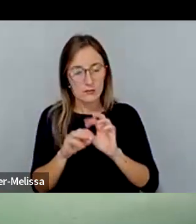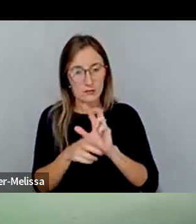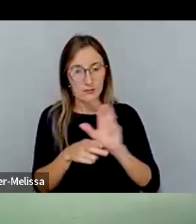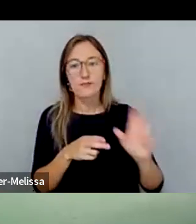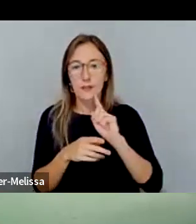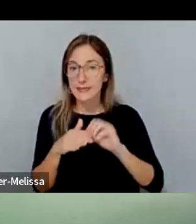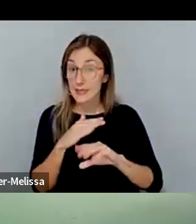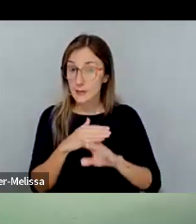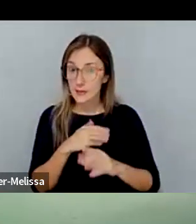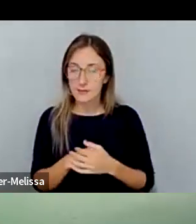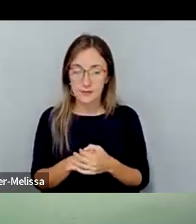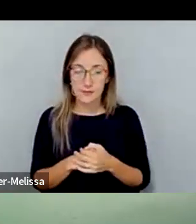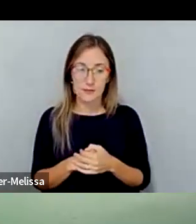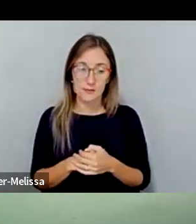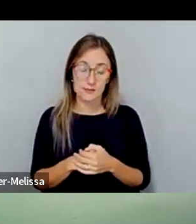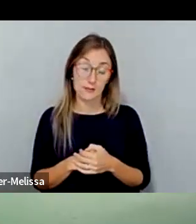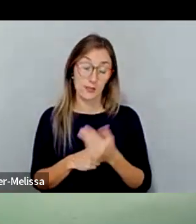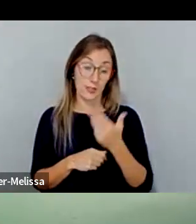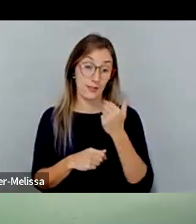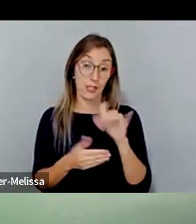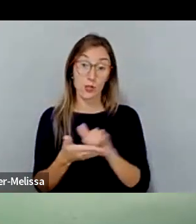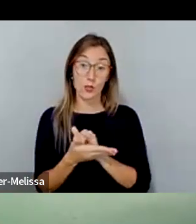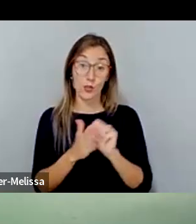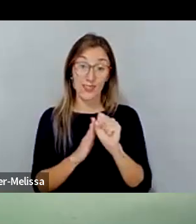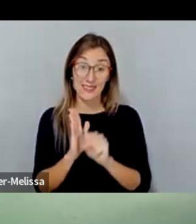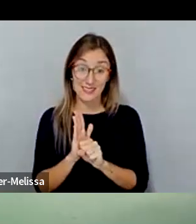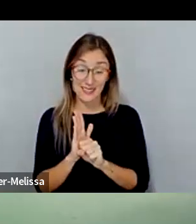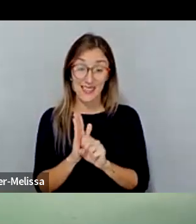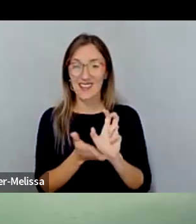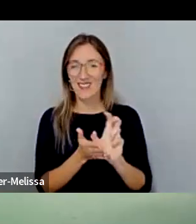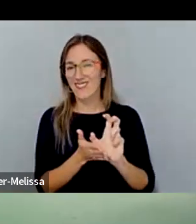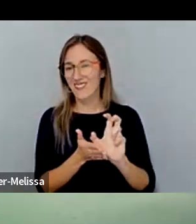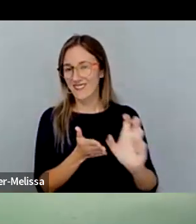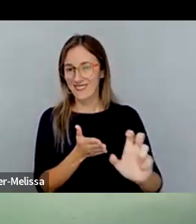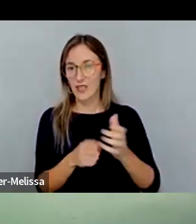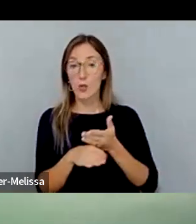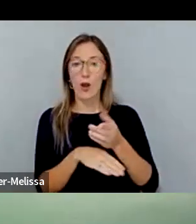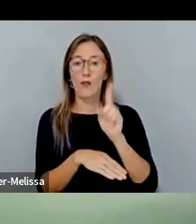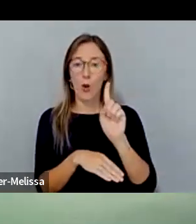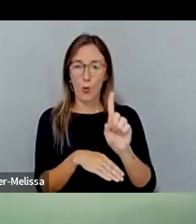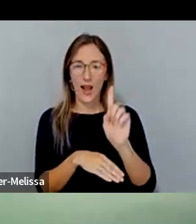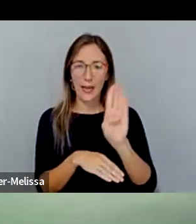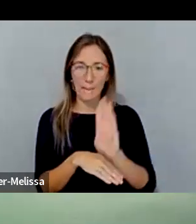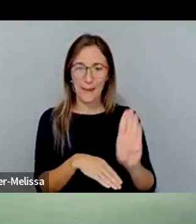still have to make the front entrance better. One of my favorite examples